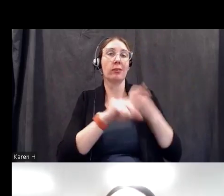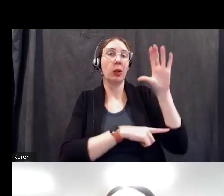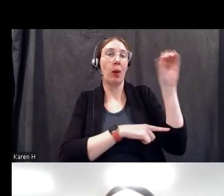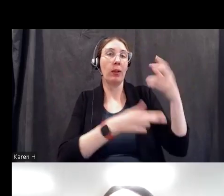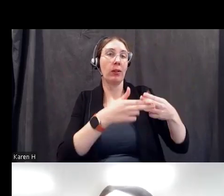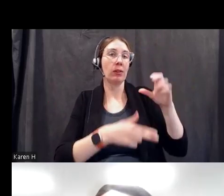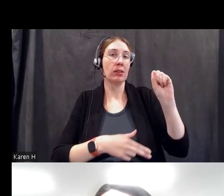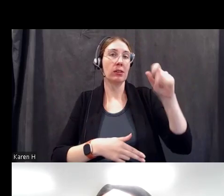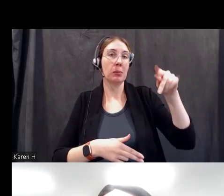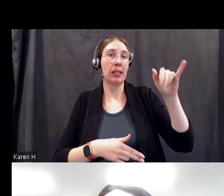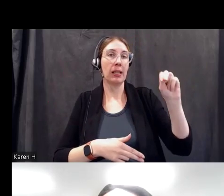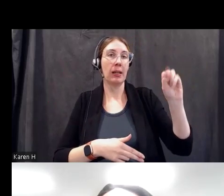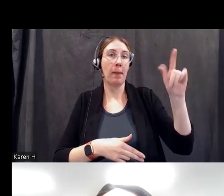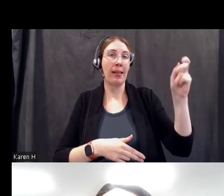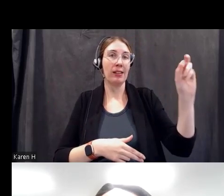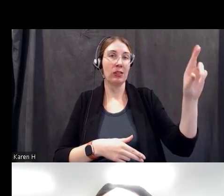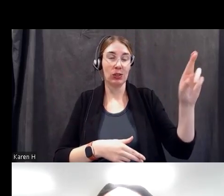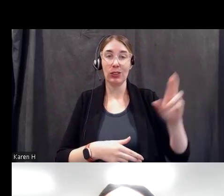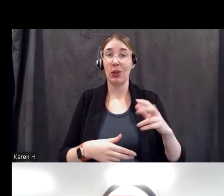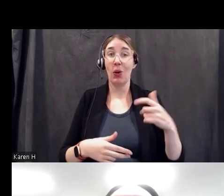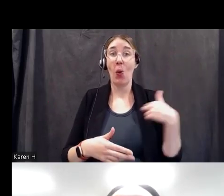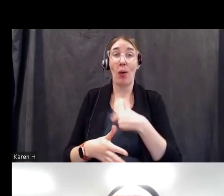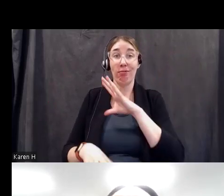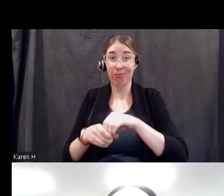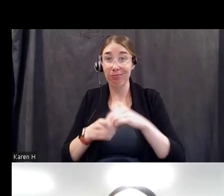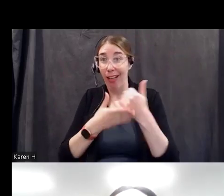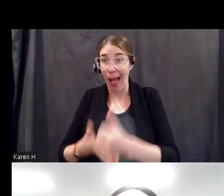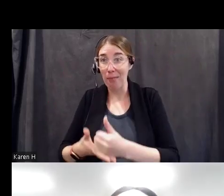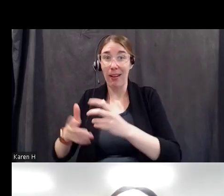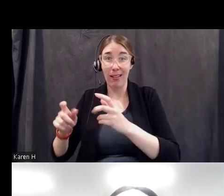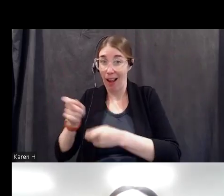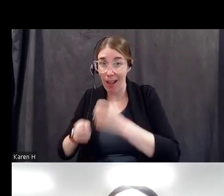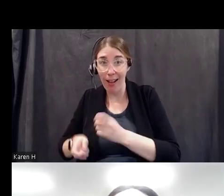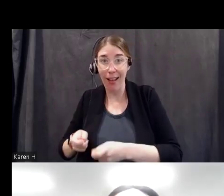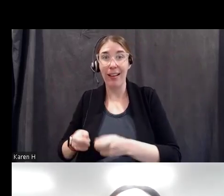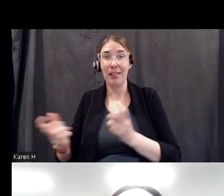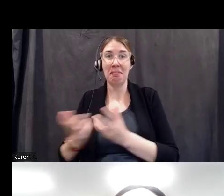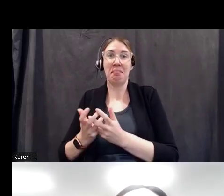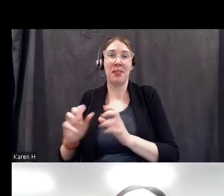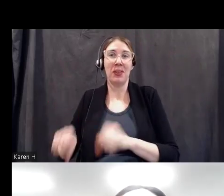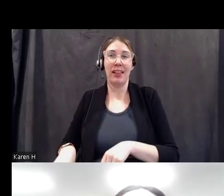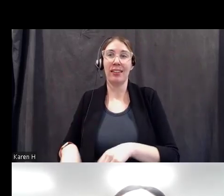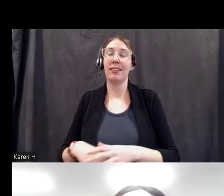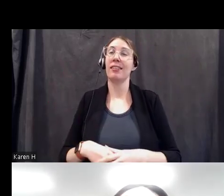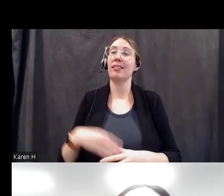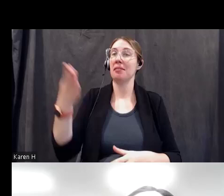We were just happy we were along for the ride. So just a couple of other quick examples for people. I know the links aren't going to work